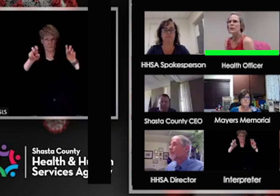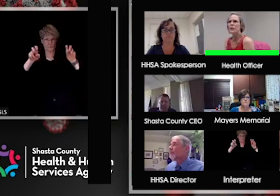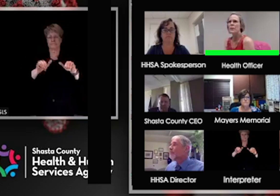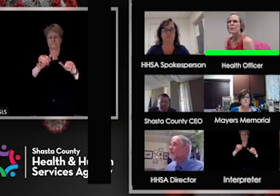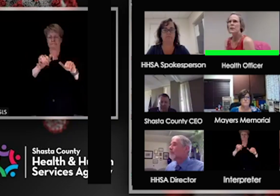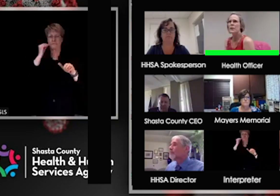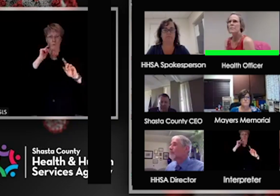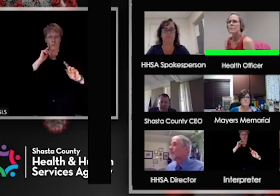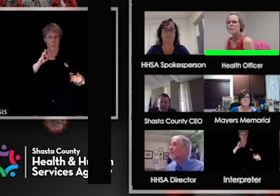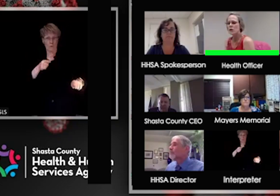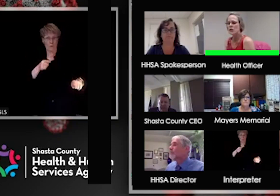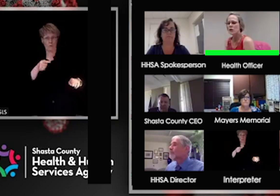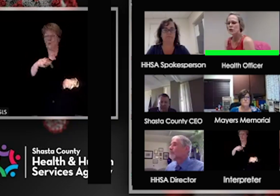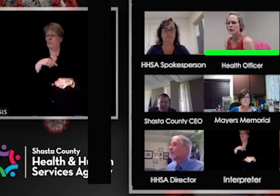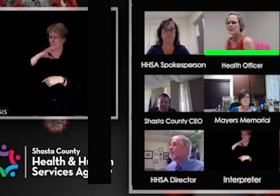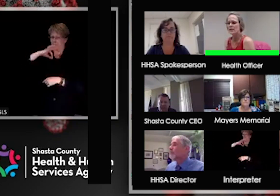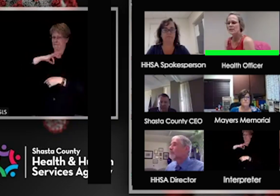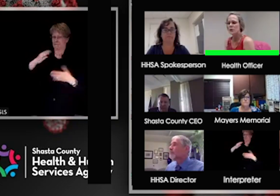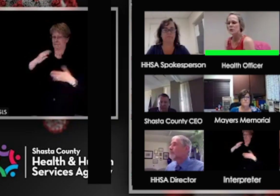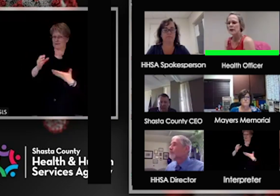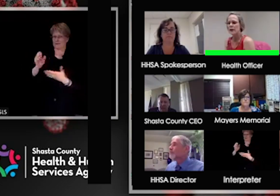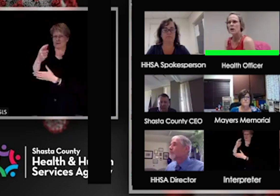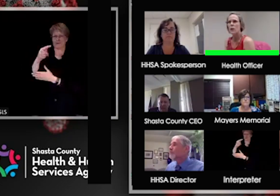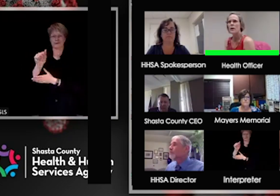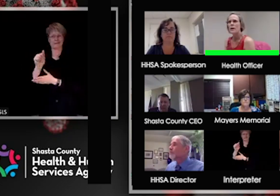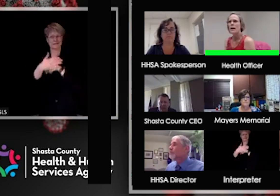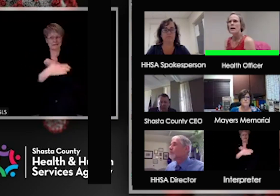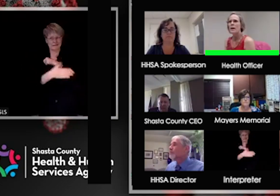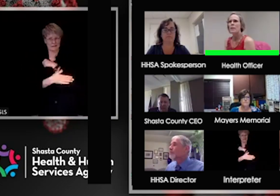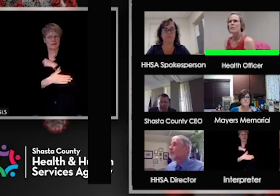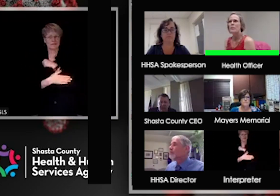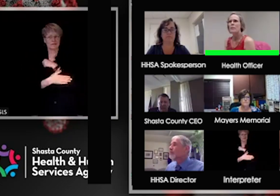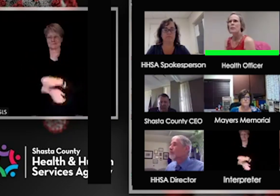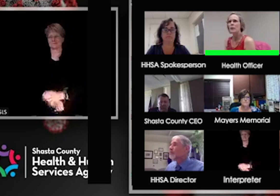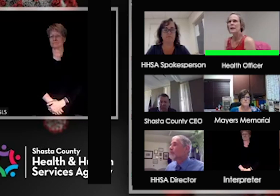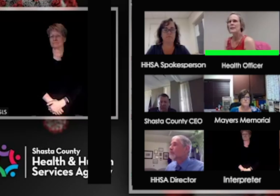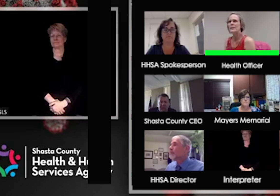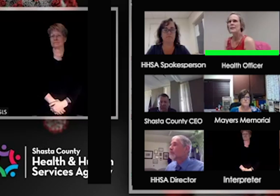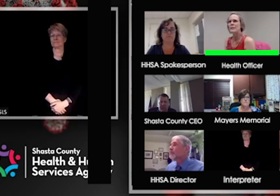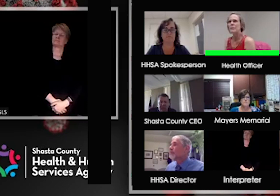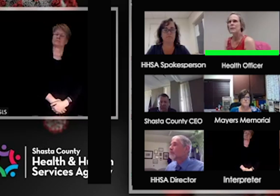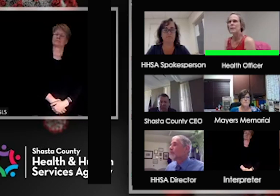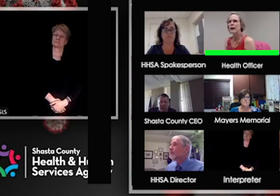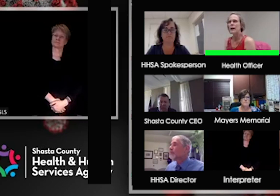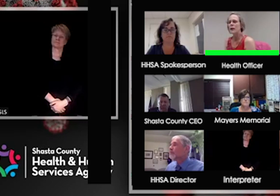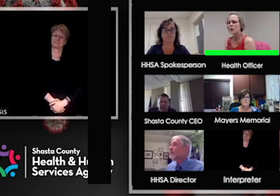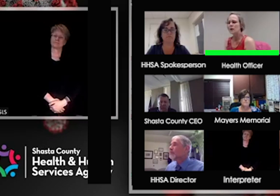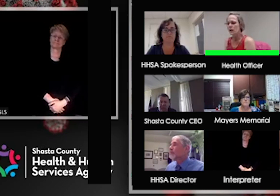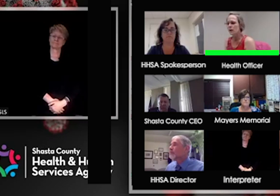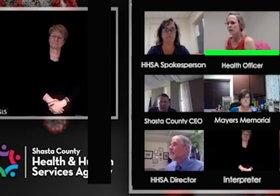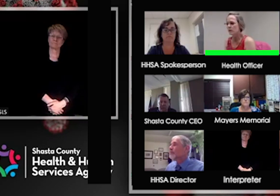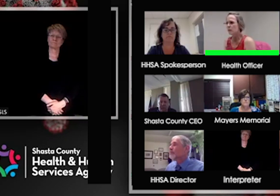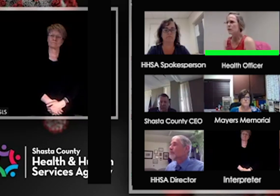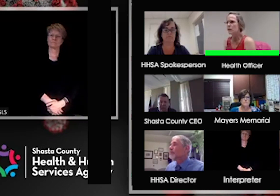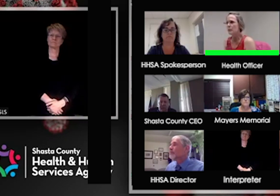that the governor imposed in March. Now, we’re in a place where in mid-May we felt comfortable